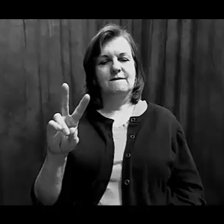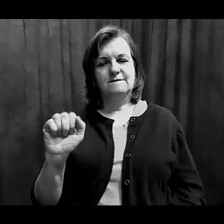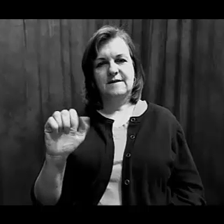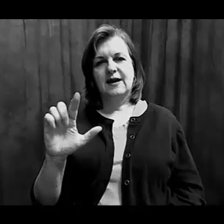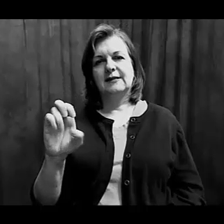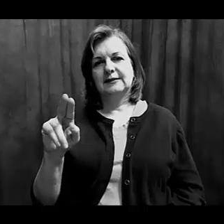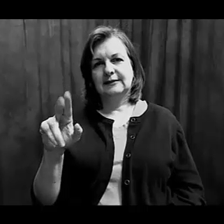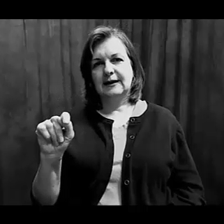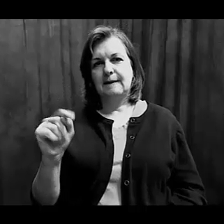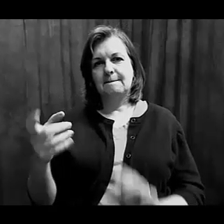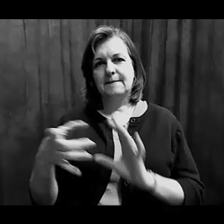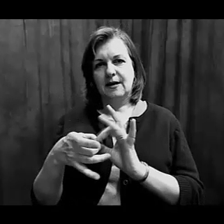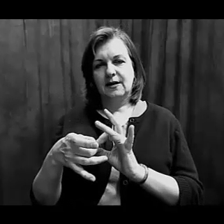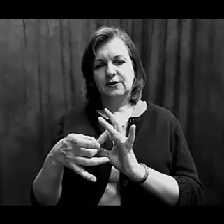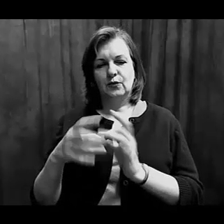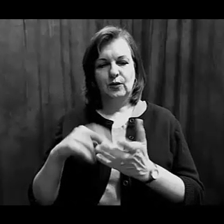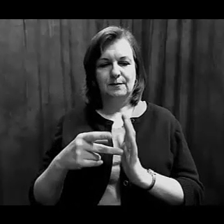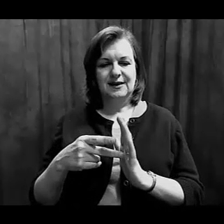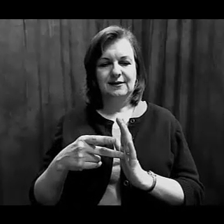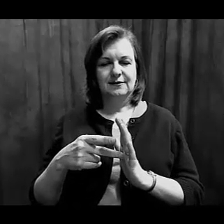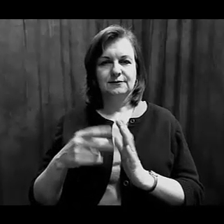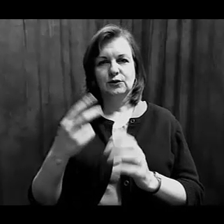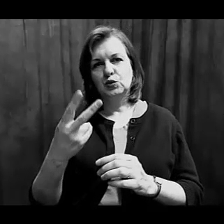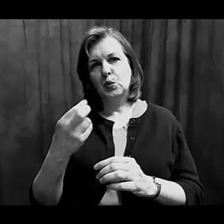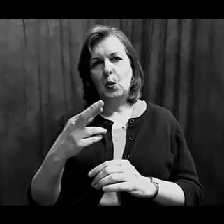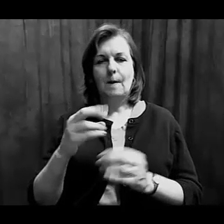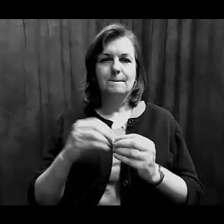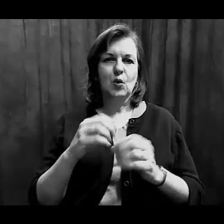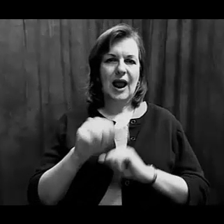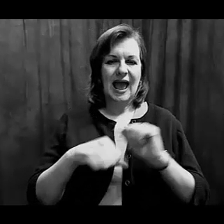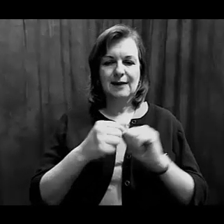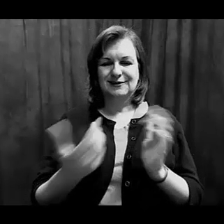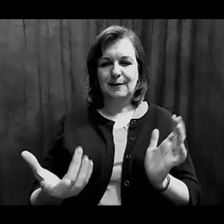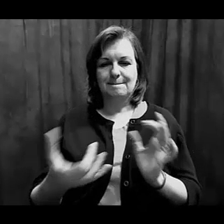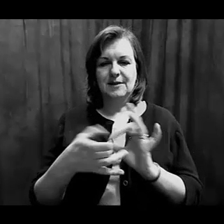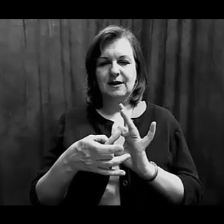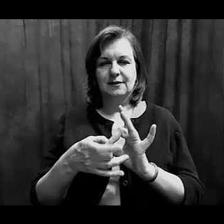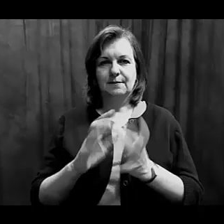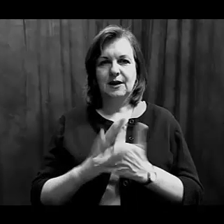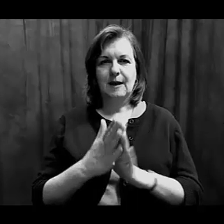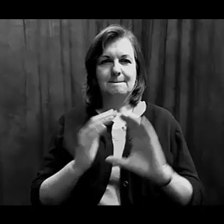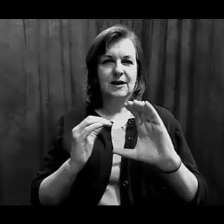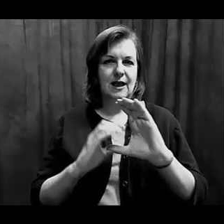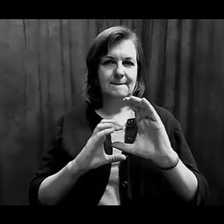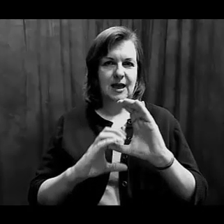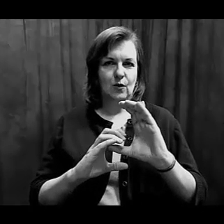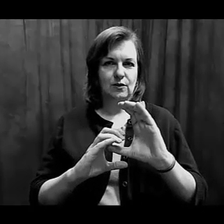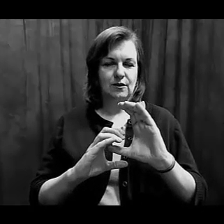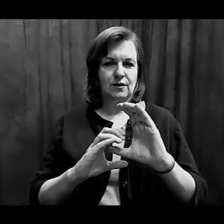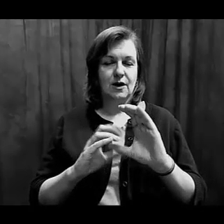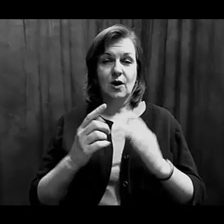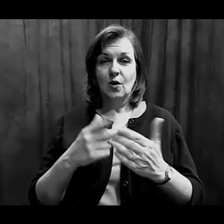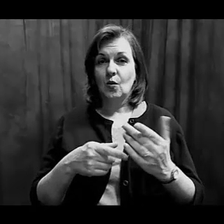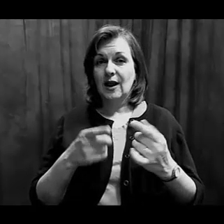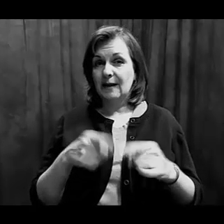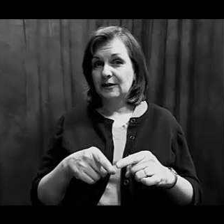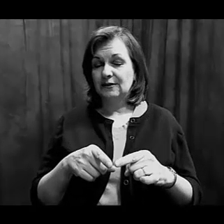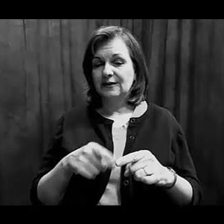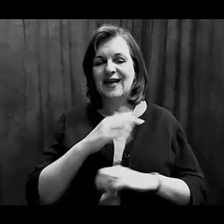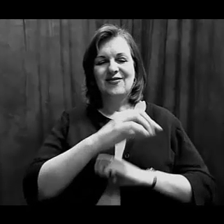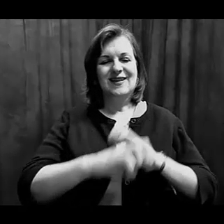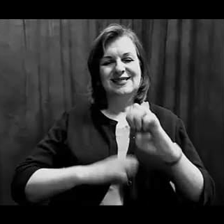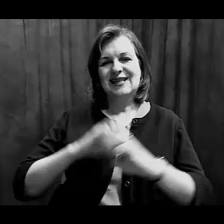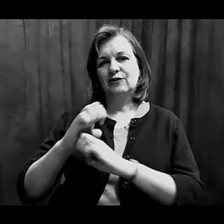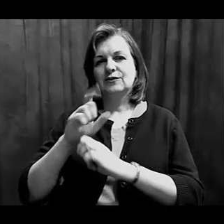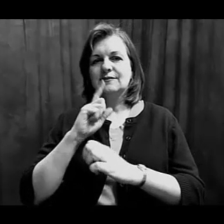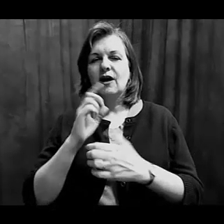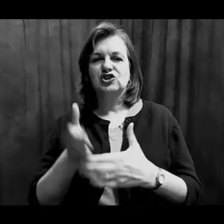this is bonding againtwo or more atomes into a molecule or compound and we do that the covalent bonds are actually going to share